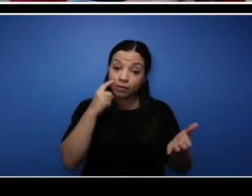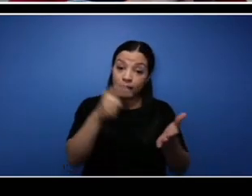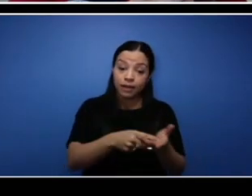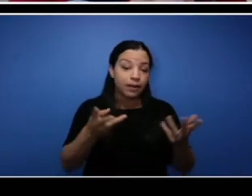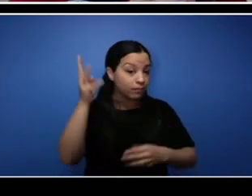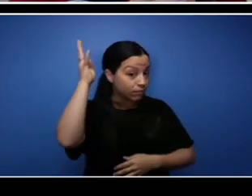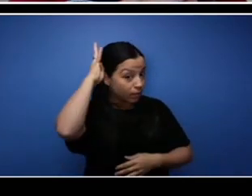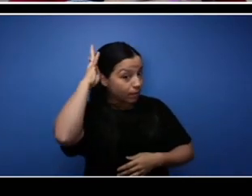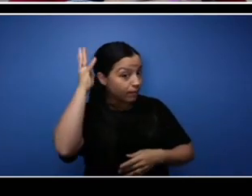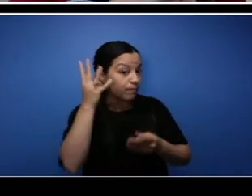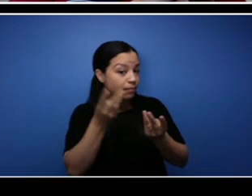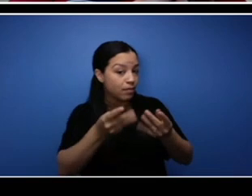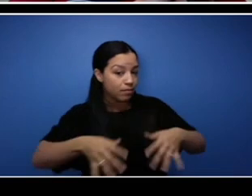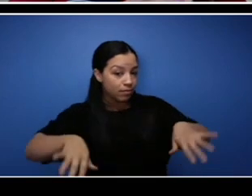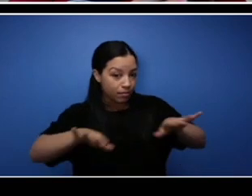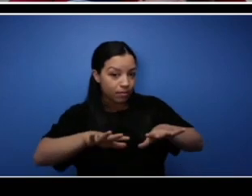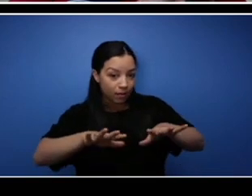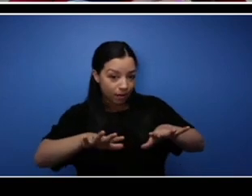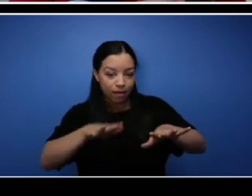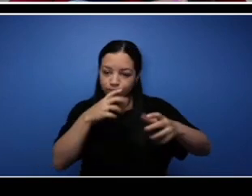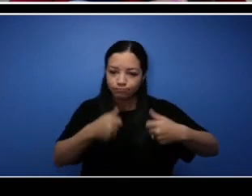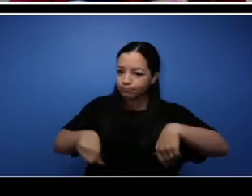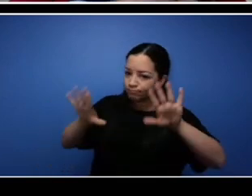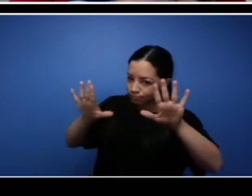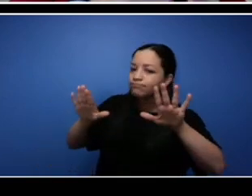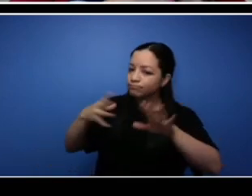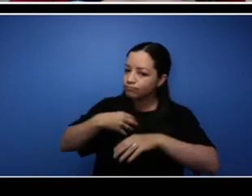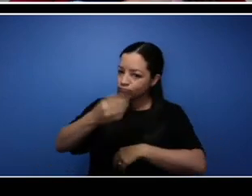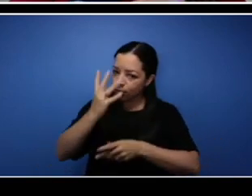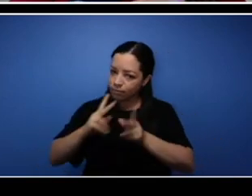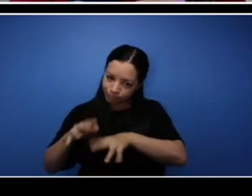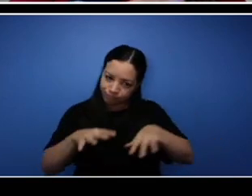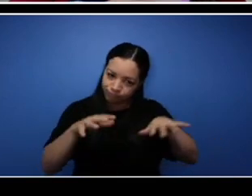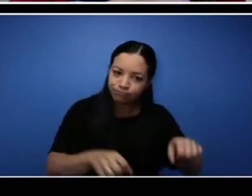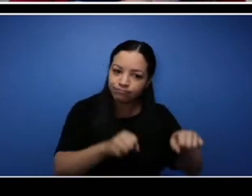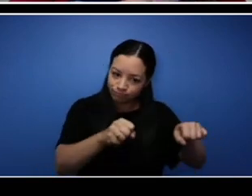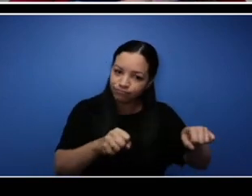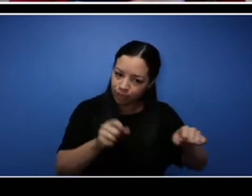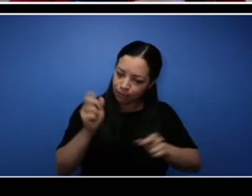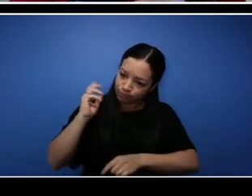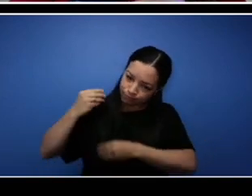in Mi’kma’ki the unceded ancestral territory and traditional homeland of the Mi’kmaq